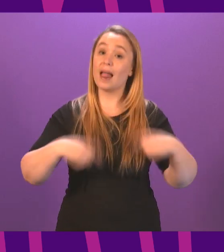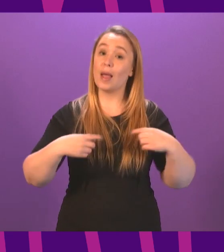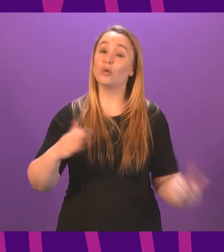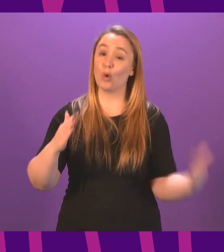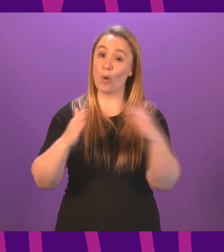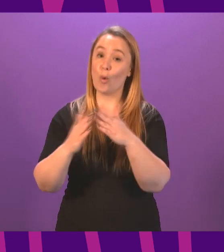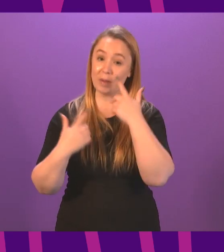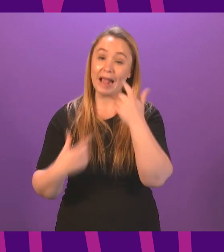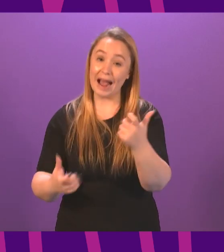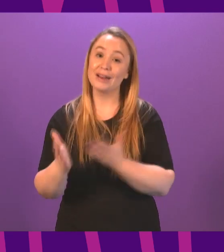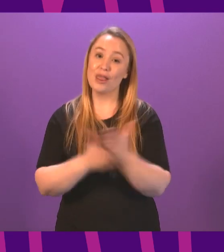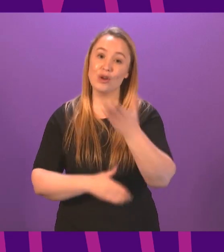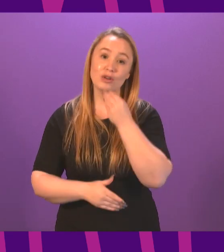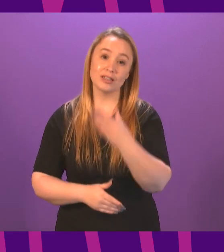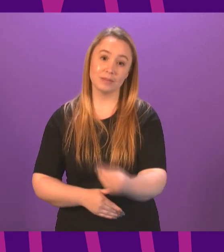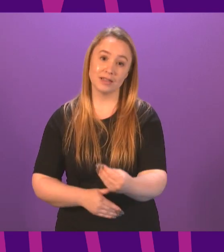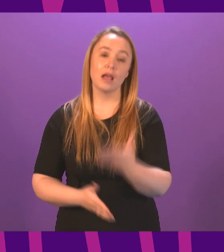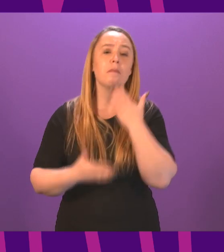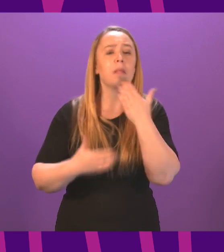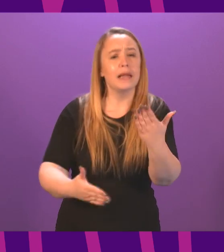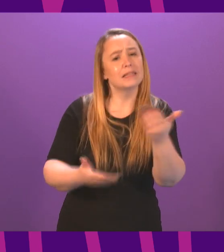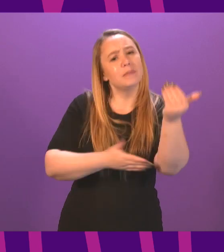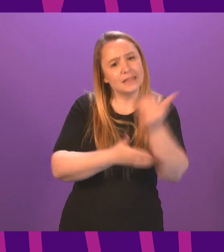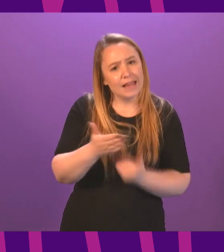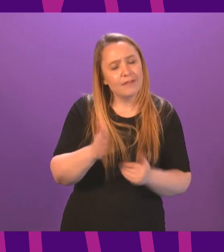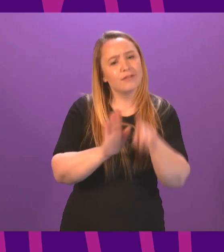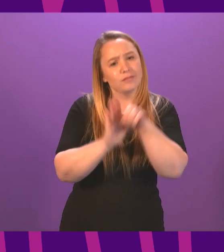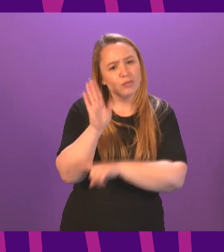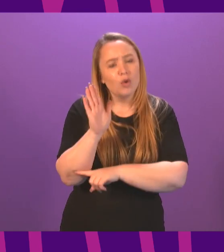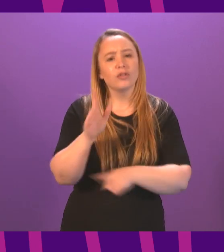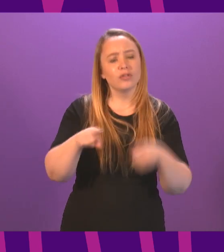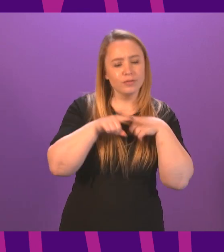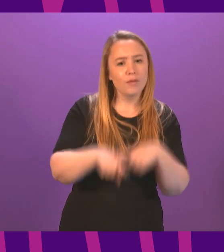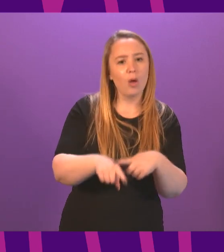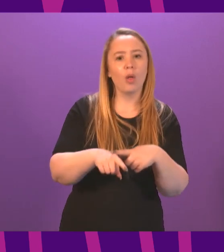to take all safety precautions, and we are, of course, putting in place arrangements to help them do that.